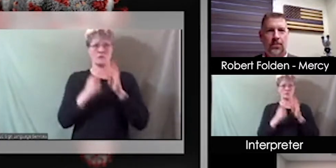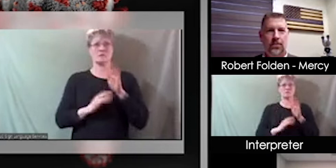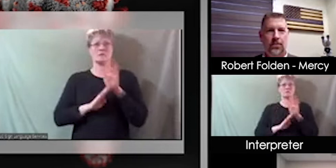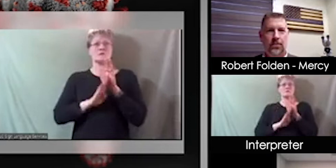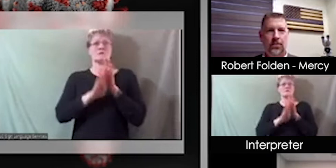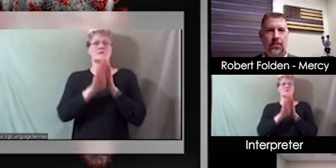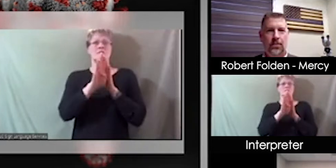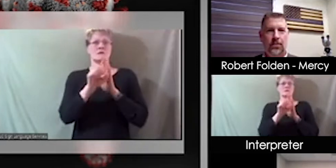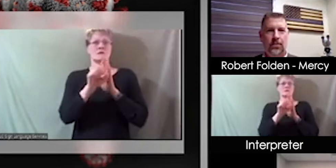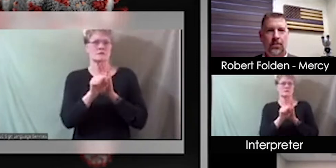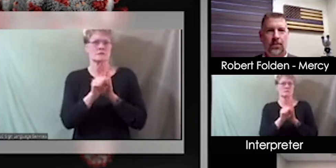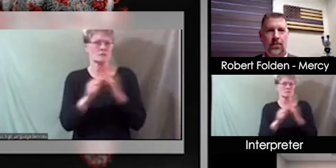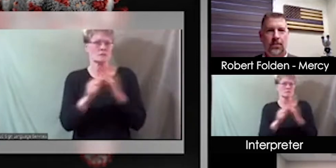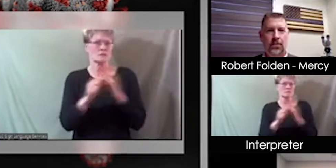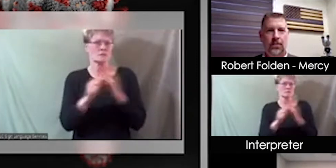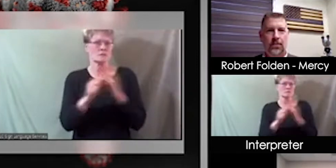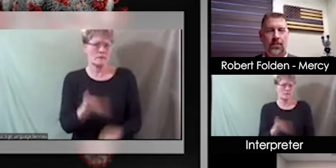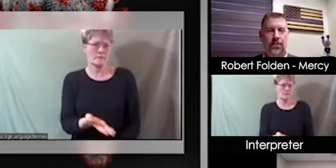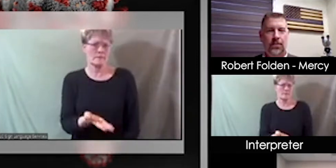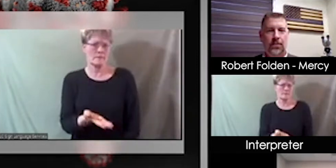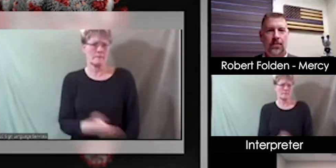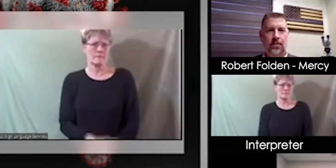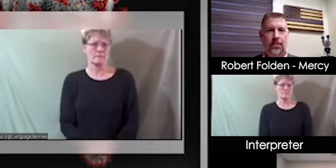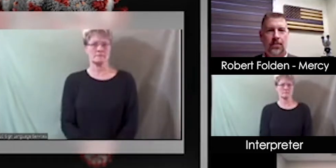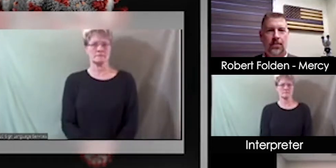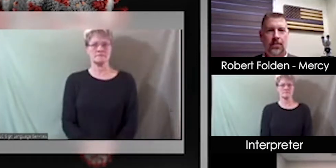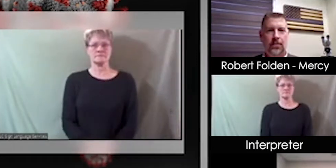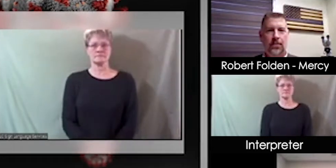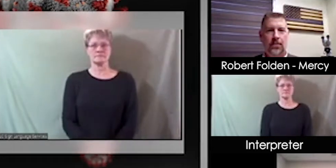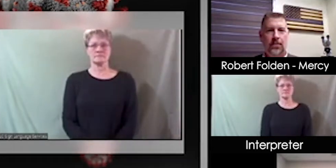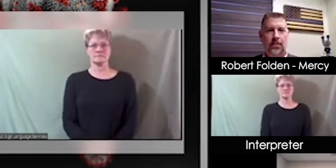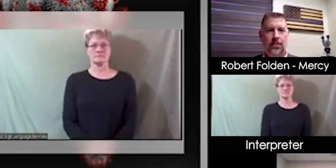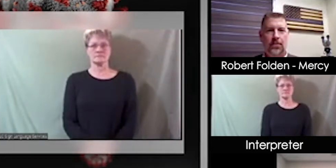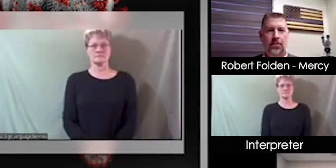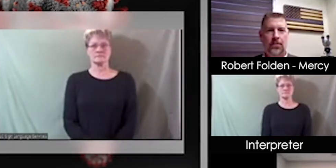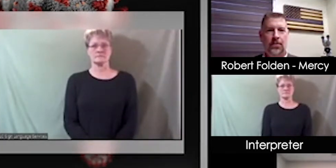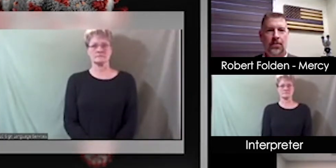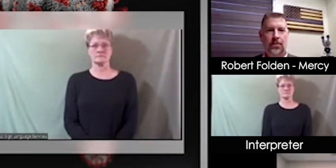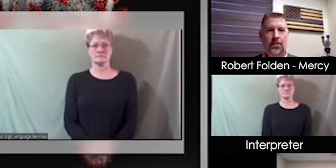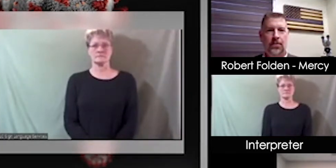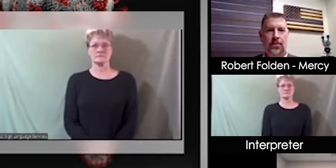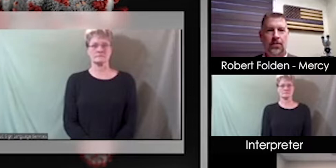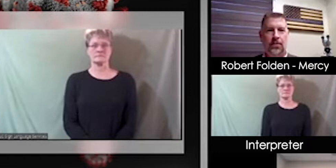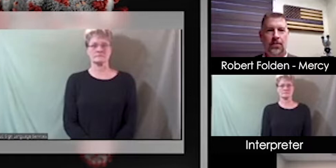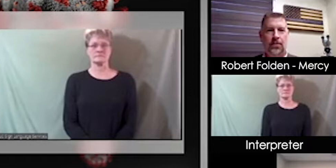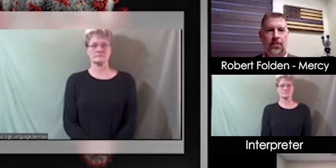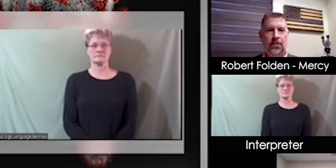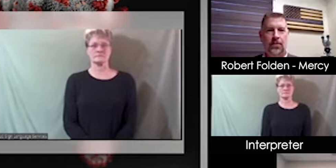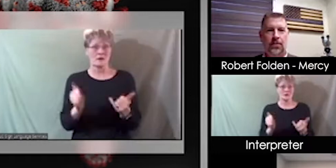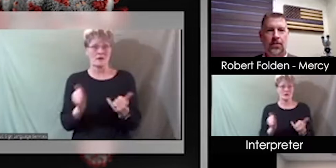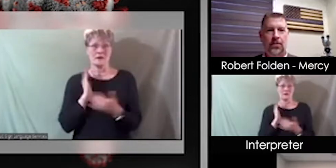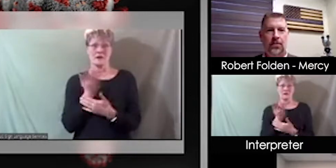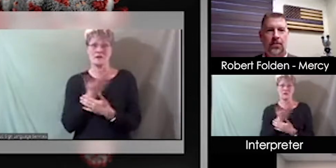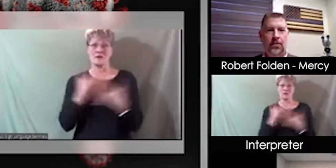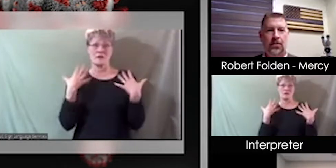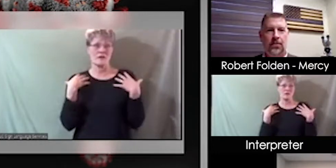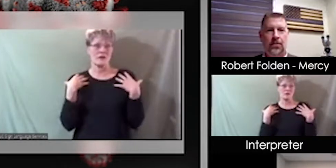Well I think it depends on how, you know, a lot of our homeless their health is already compromised, between the older ones